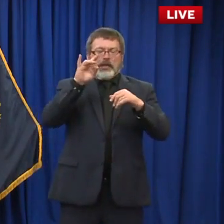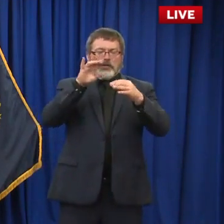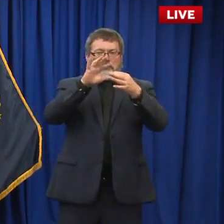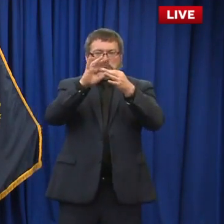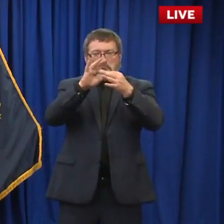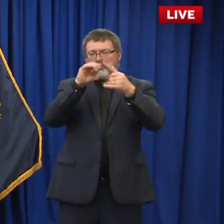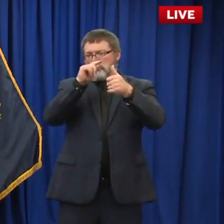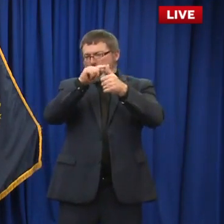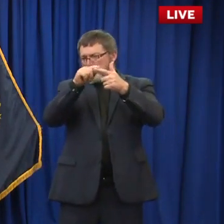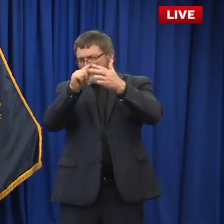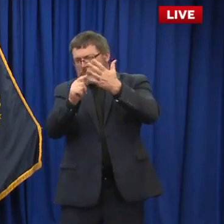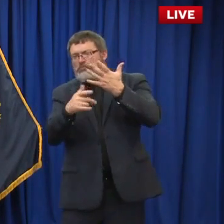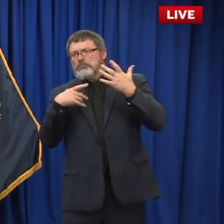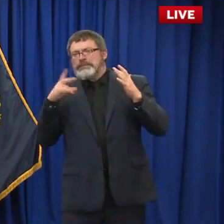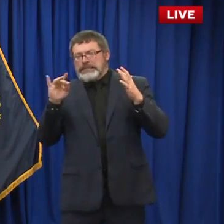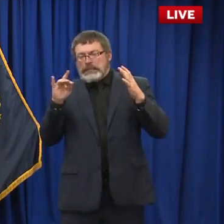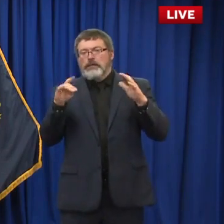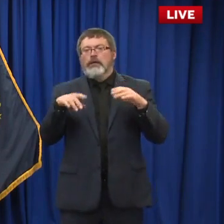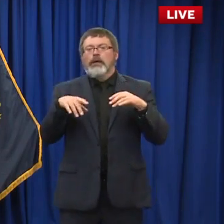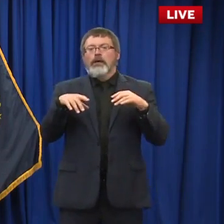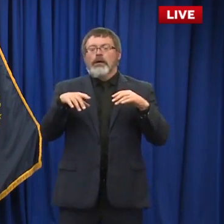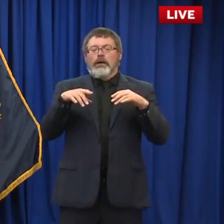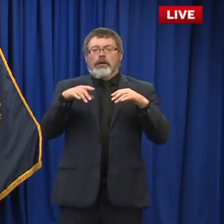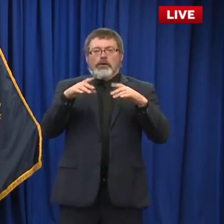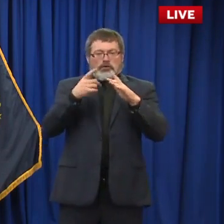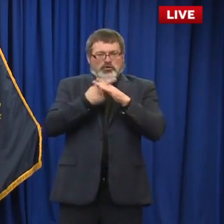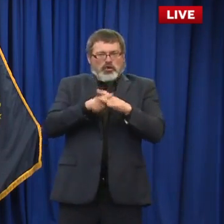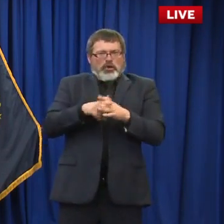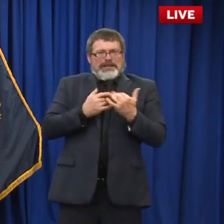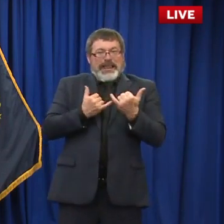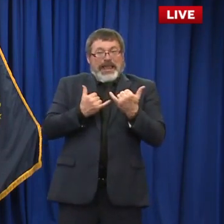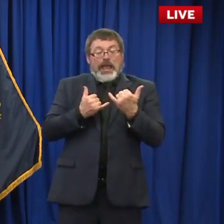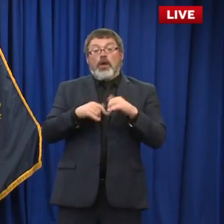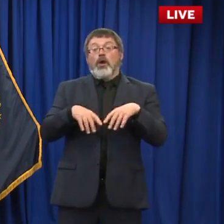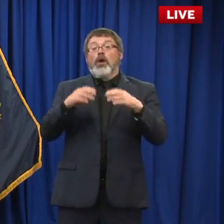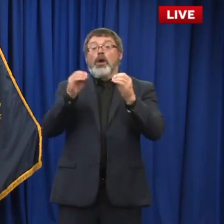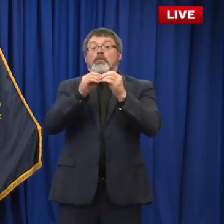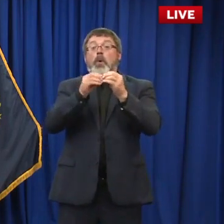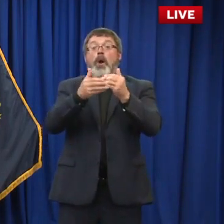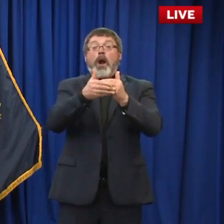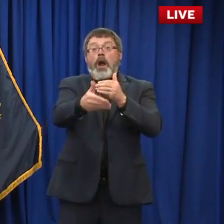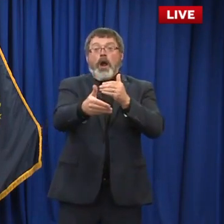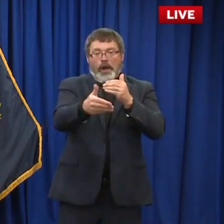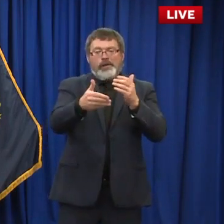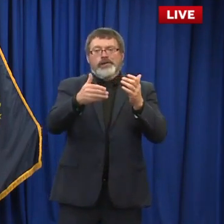I TOUCHED UPON A FEW OF THEM BRIEFLY JUST TO GIVE A BIT OF A TASTE OF WHAT WE CAN DO SHORT TERM.